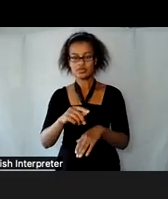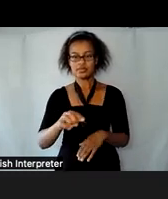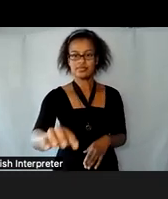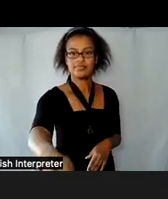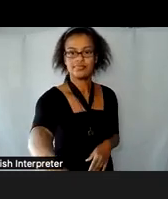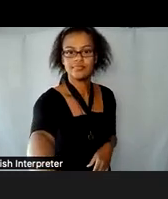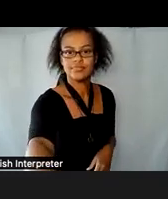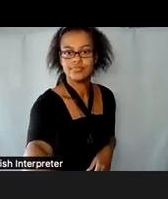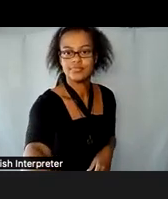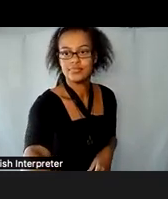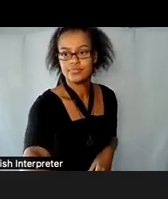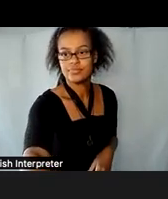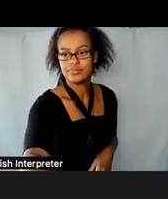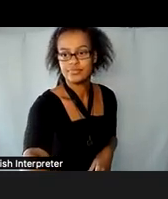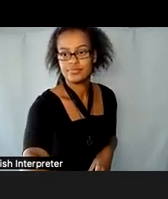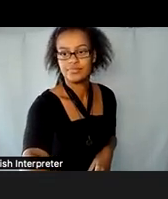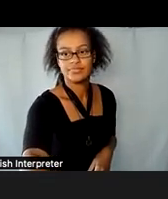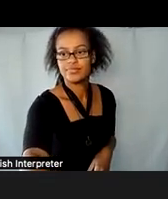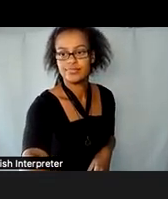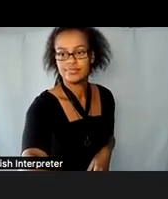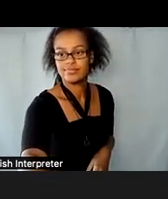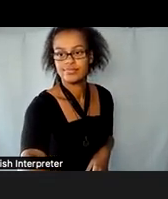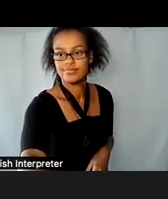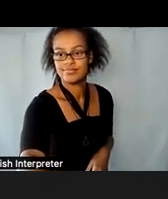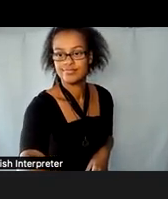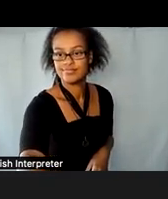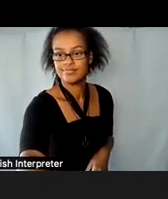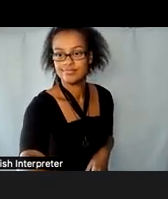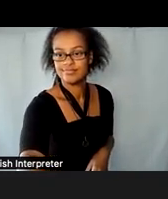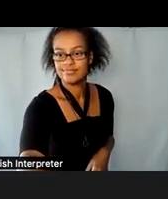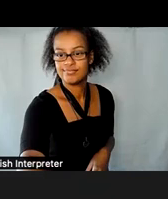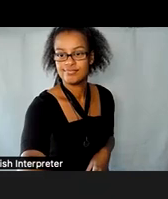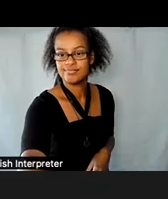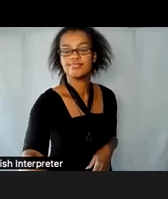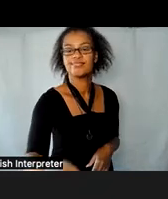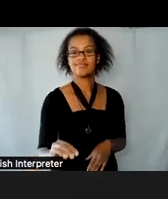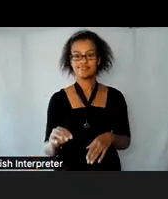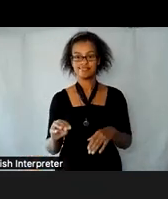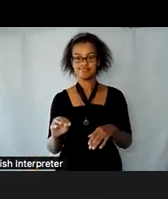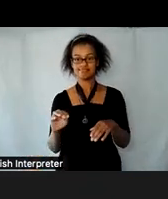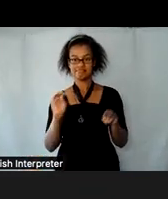Oftentimes I receive emails asking me about how to apply for arts and the Parks program.